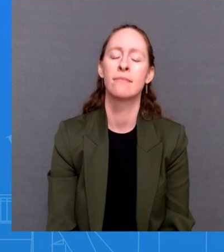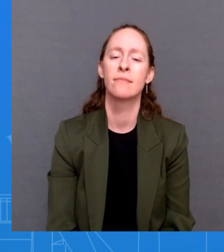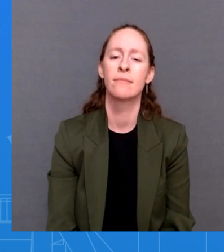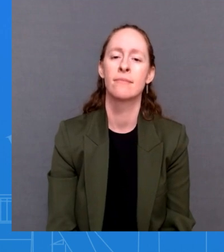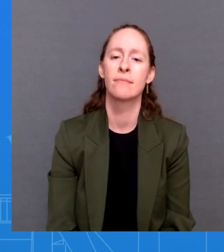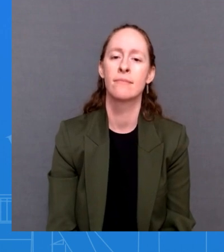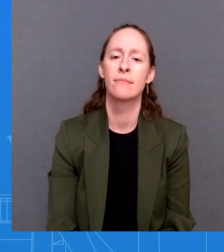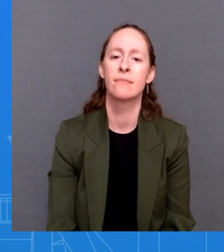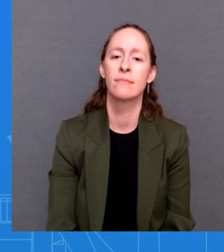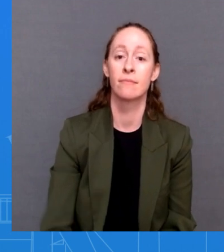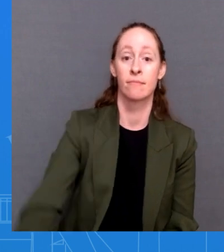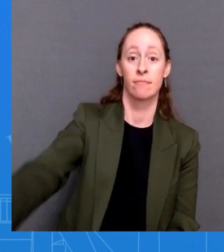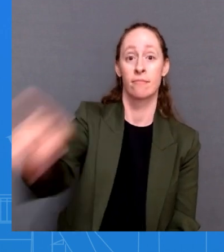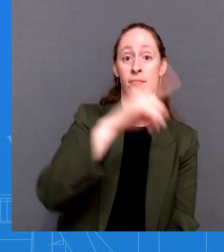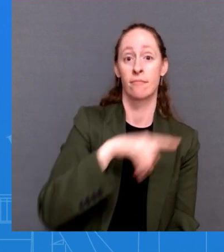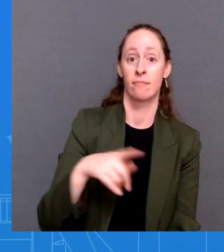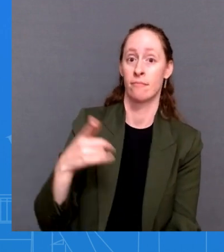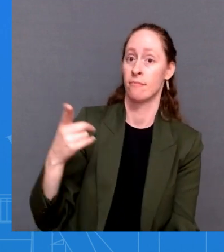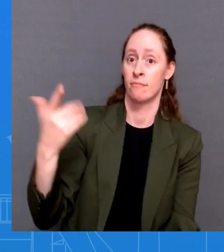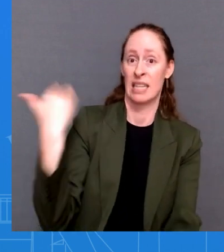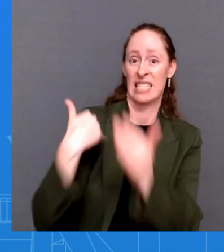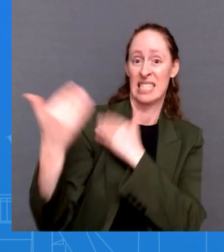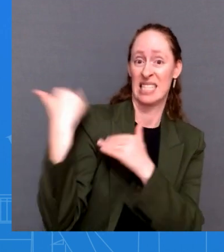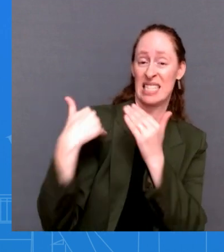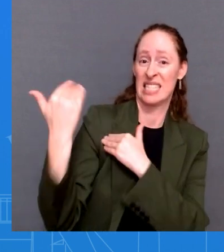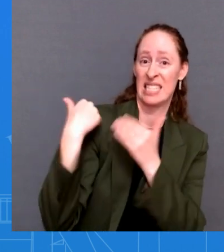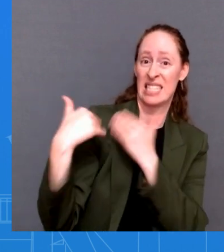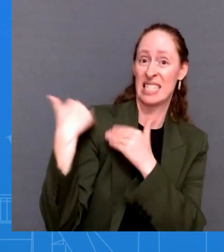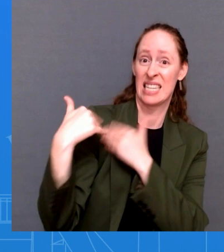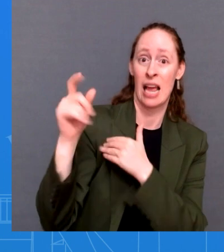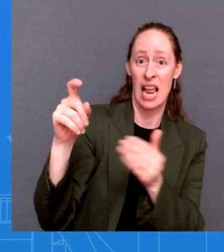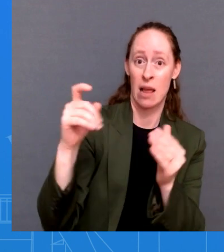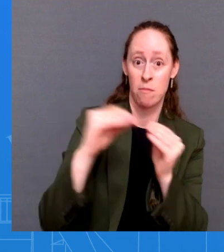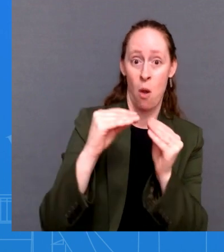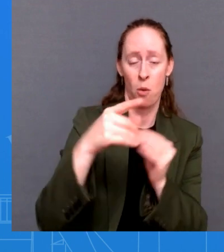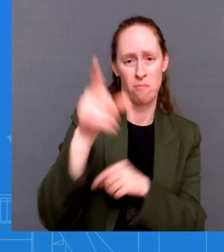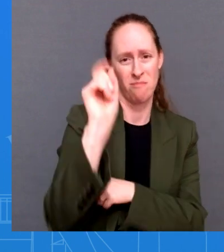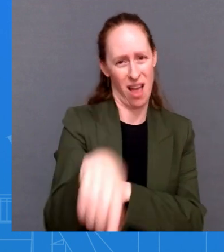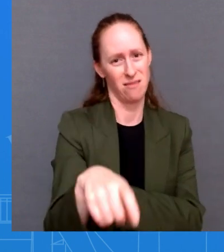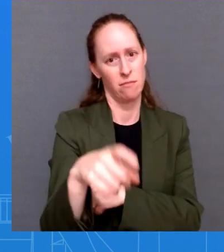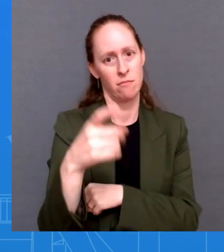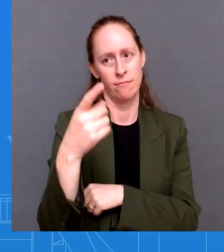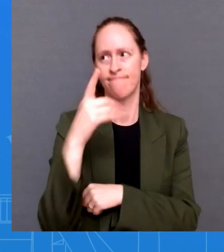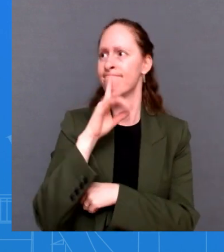14 jurisdictions have attested to 85 percent utilization, and as soon as a jurisdiction let us know